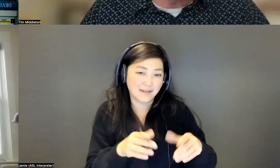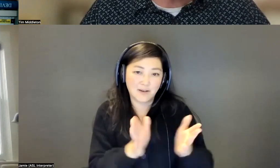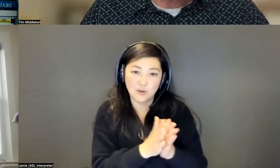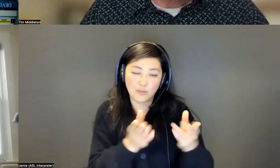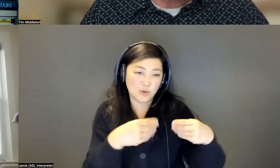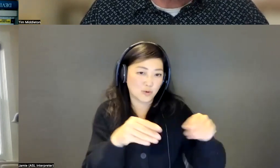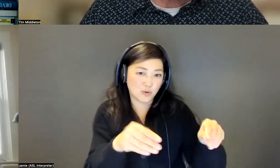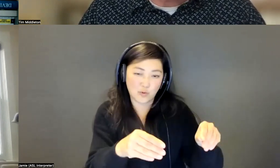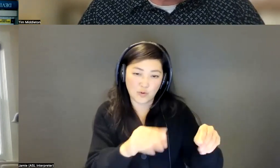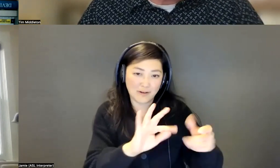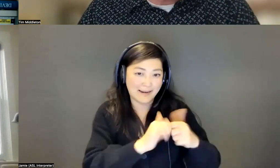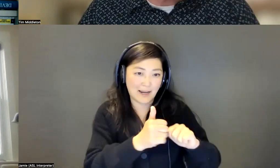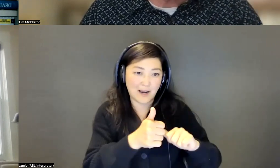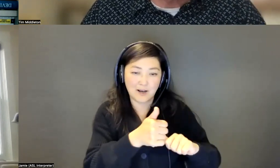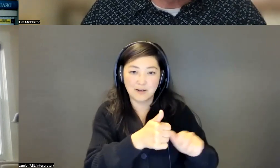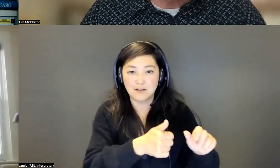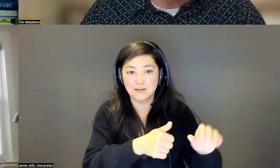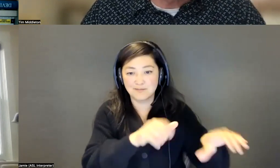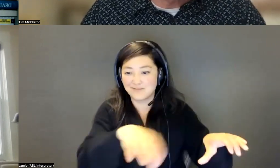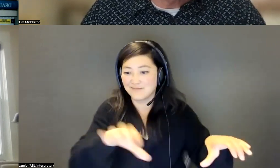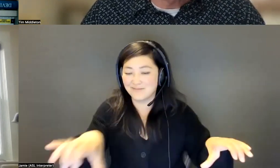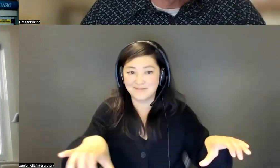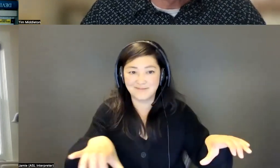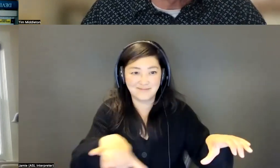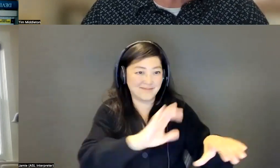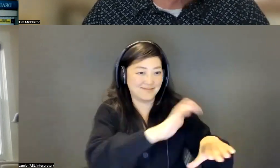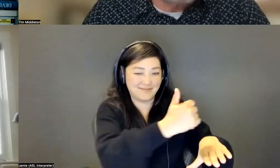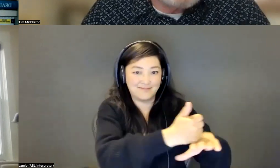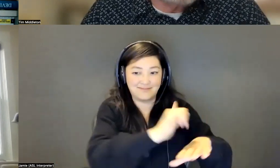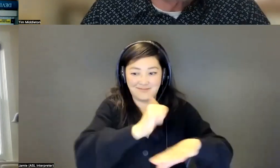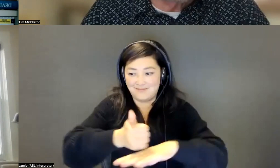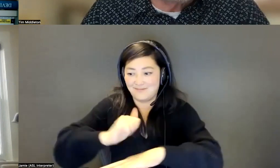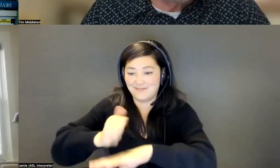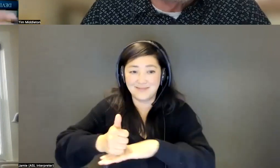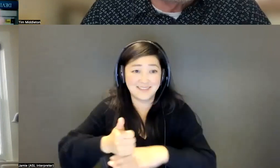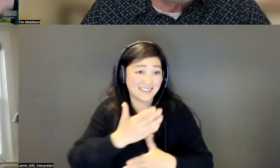because some of our bookshops are very tiny. If you go to XT University,